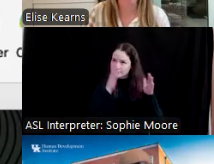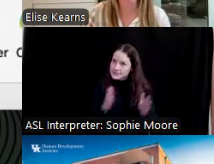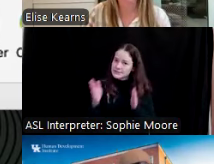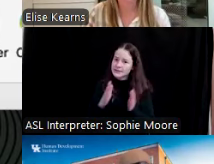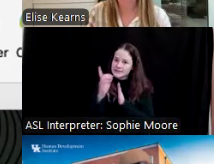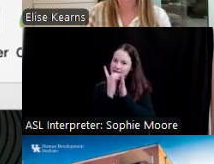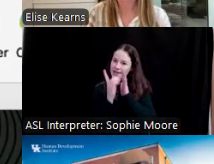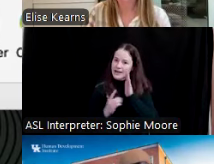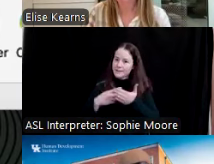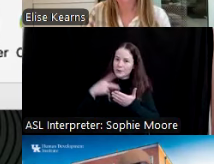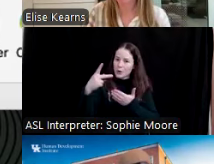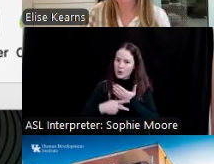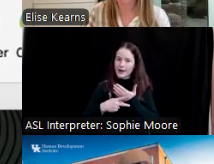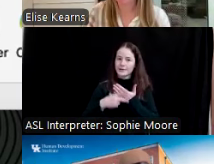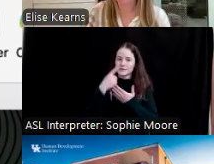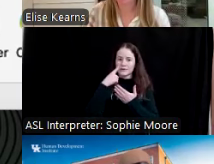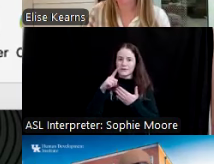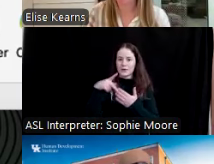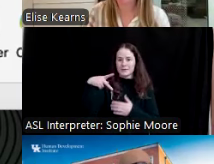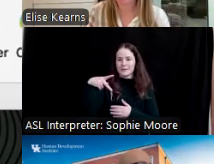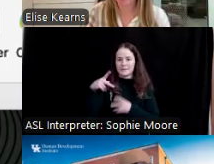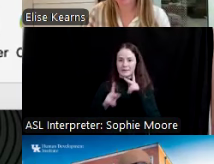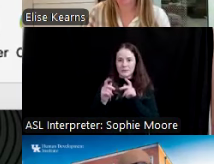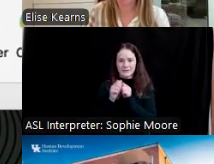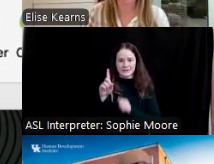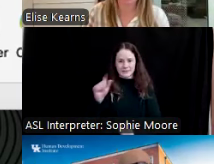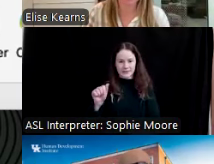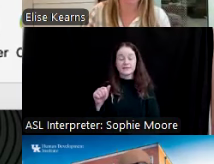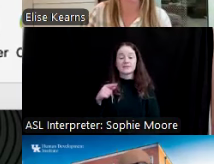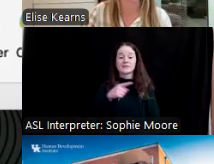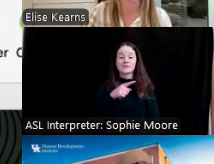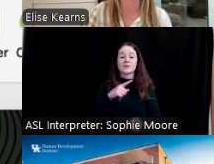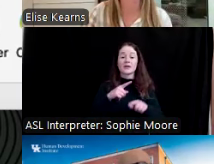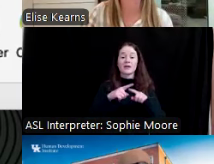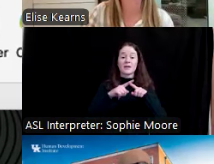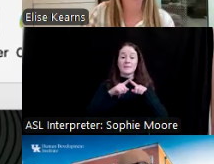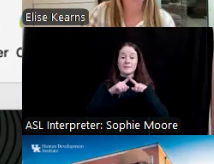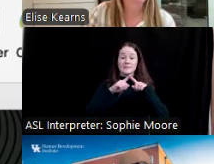Um, so this is based on a panel of expert consensus statements.